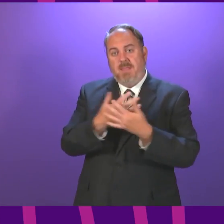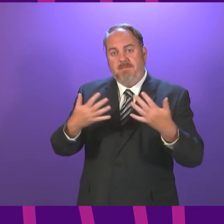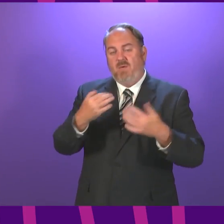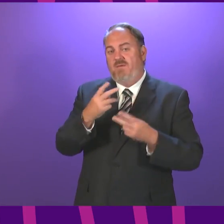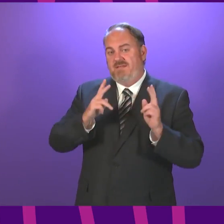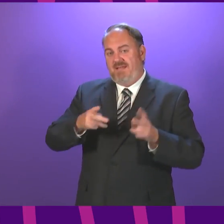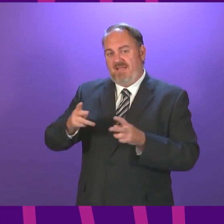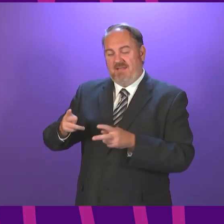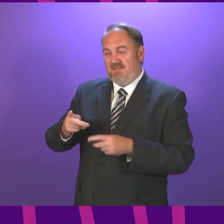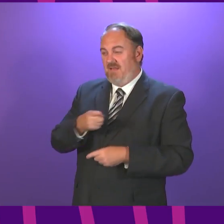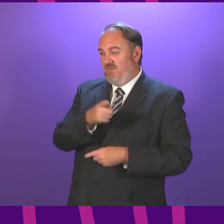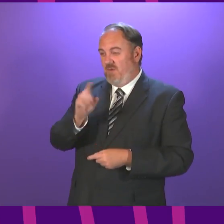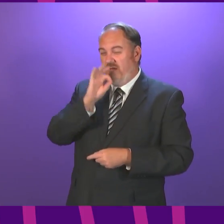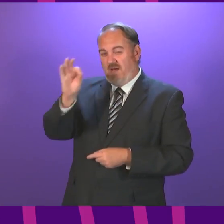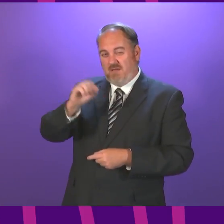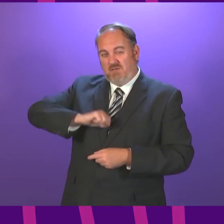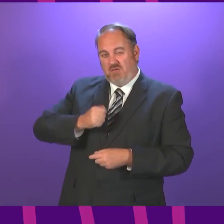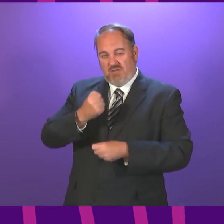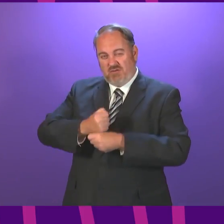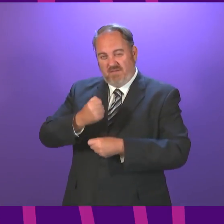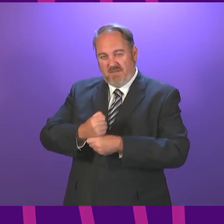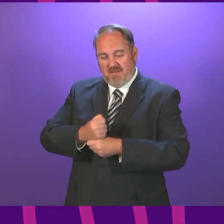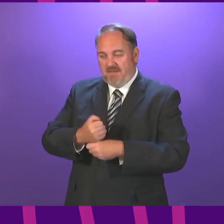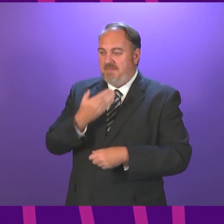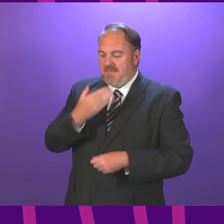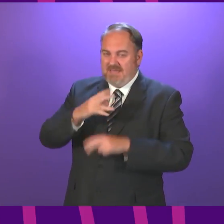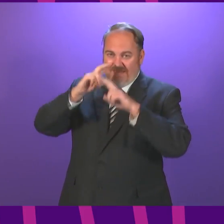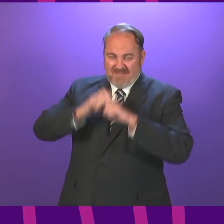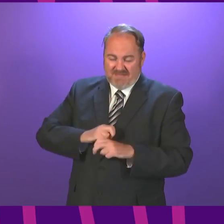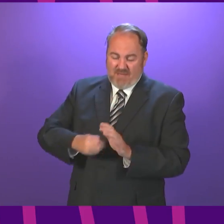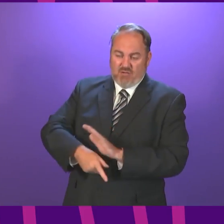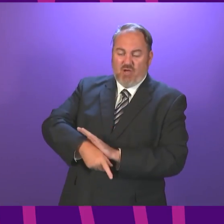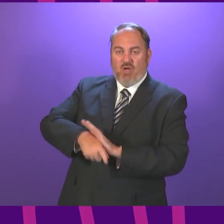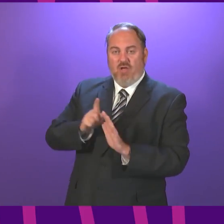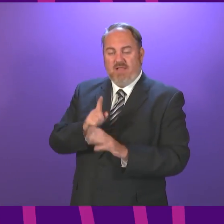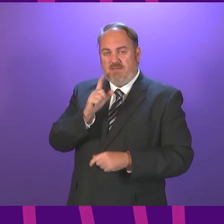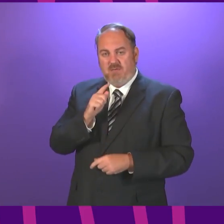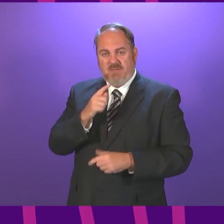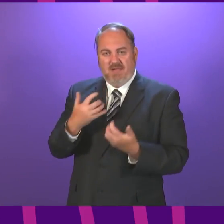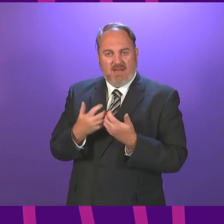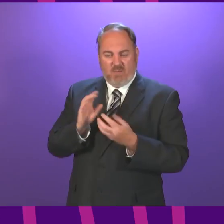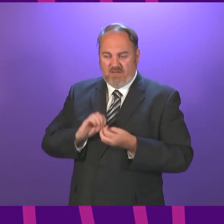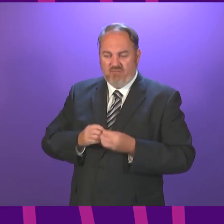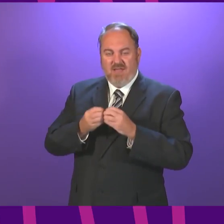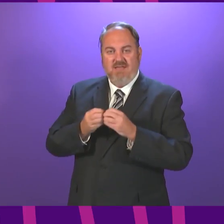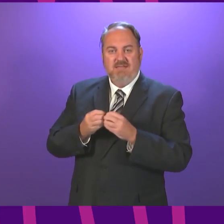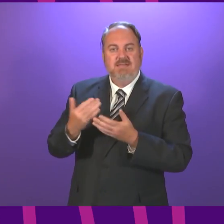“to investigate, as a matter of urgency, what options” it had, within the current legal framework, “to establish ... safe consumption rooms”.